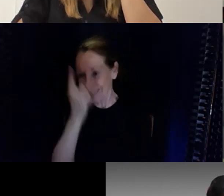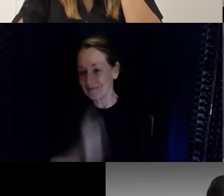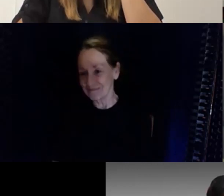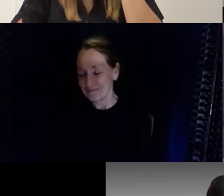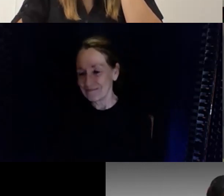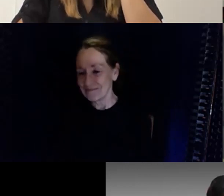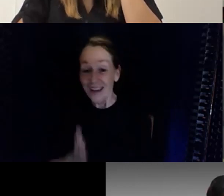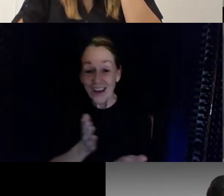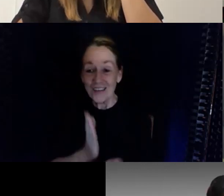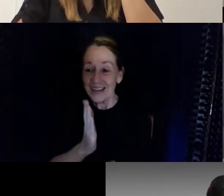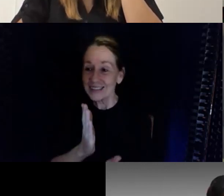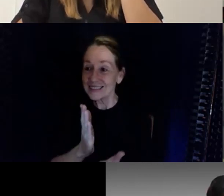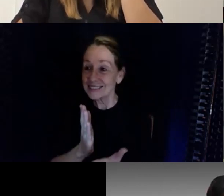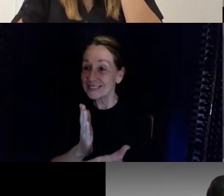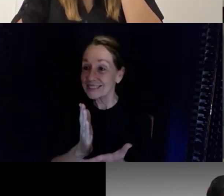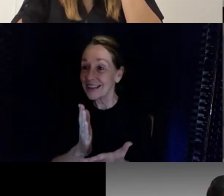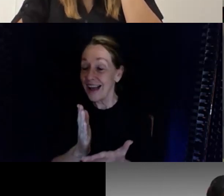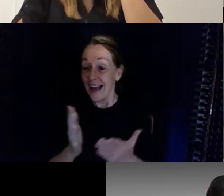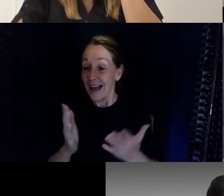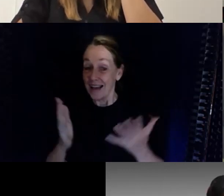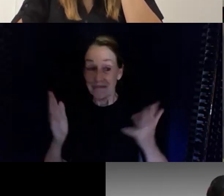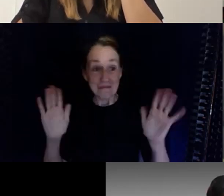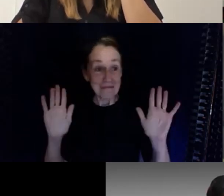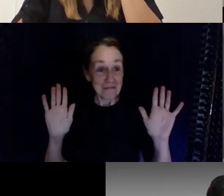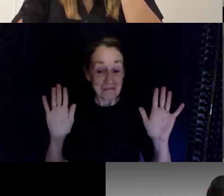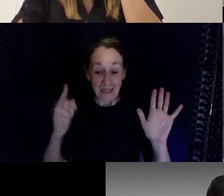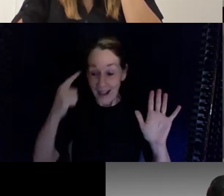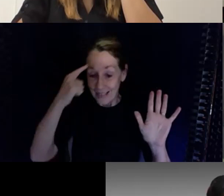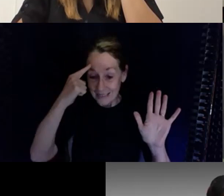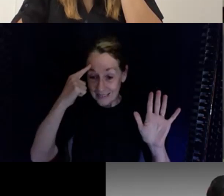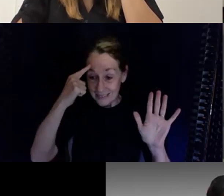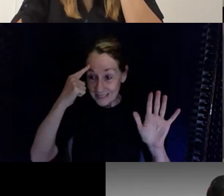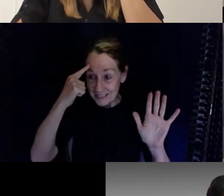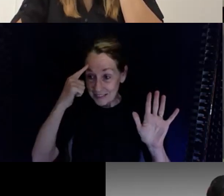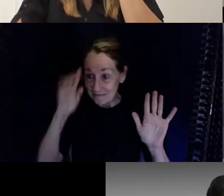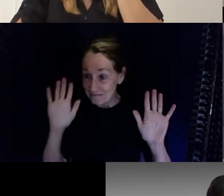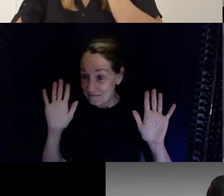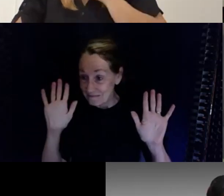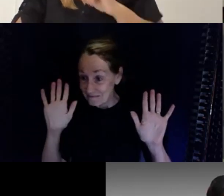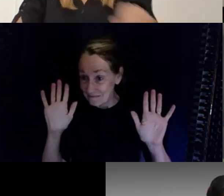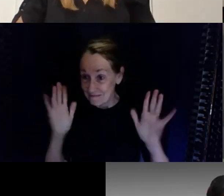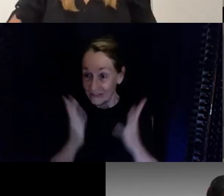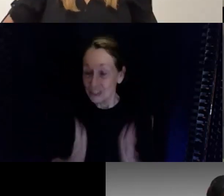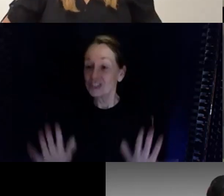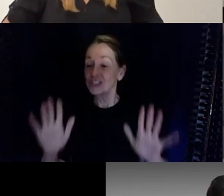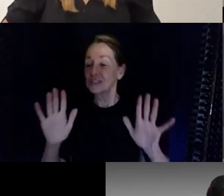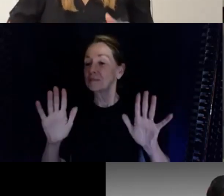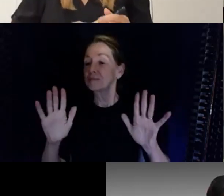I HAD A PROBLEM WITH A THREE-HOUR MEETING FOR THE COMMISSIONS MEETINGS BECAUSE THAT'S TOO LONG. I GET WHERE EVERYBODY IS COMING FROM. ALL RIGHT.